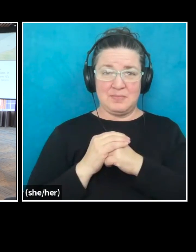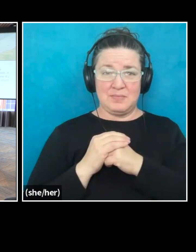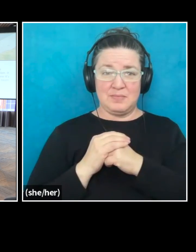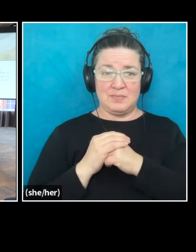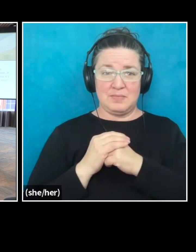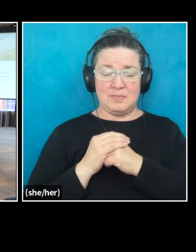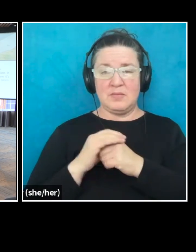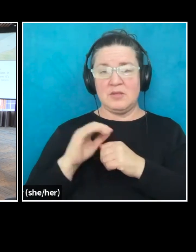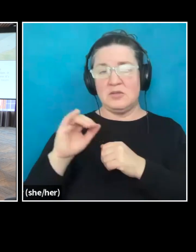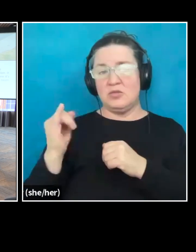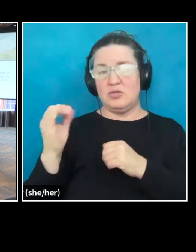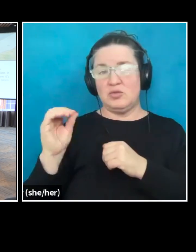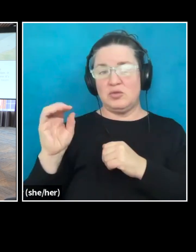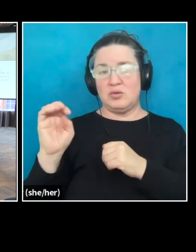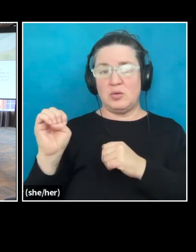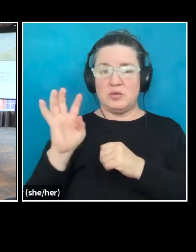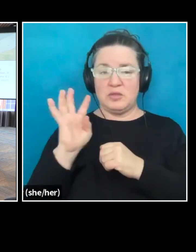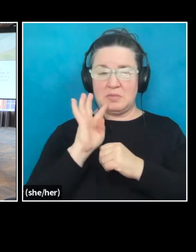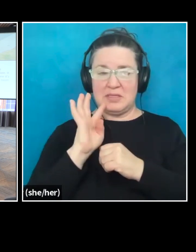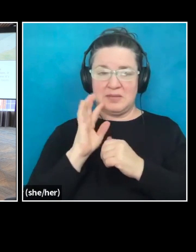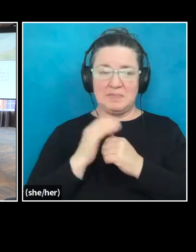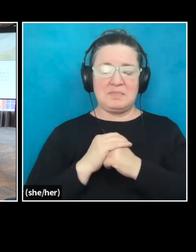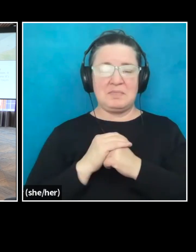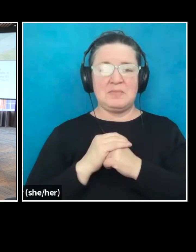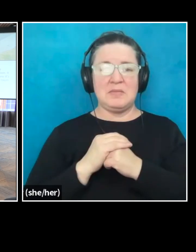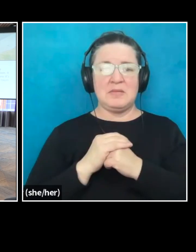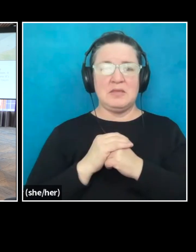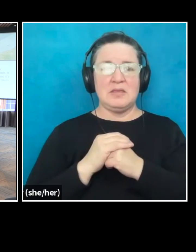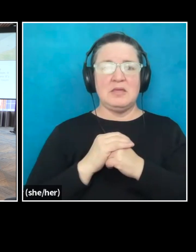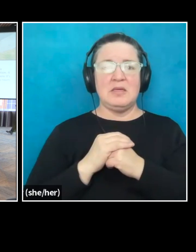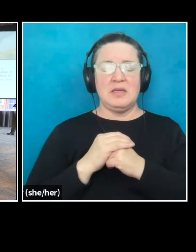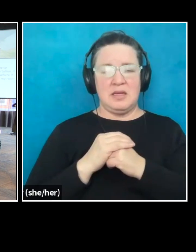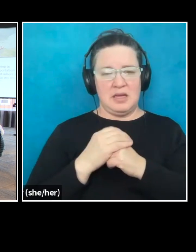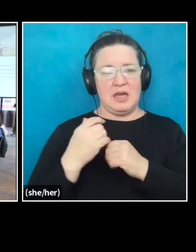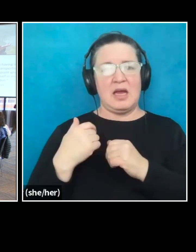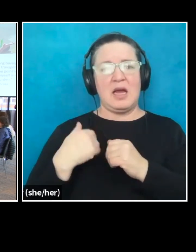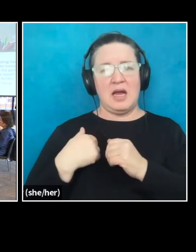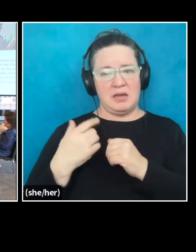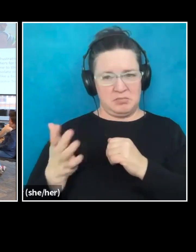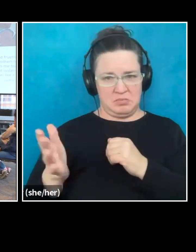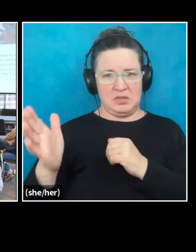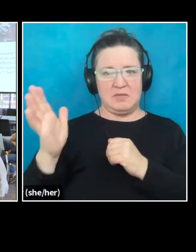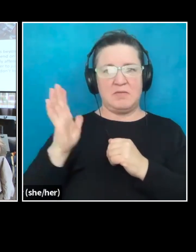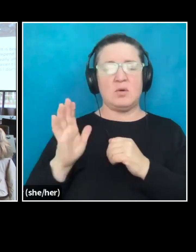Joe here. Um, you know, I used to be able to go to the Heritage Flight Museum in Skagit County